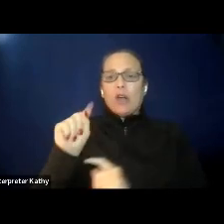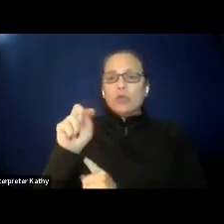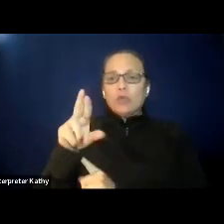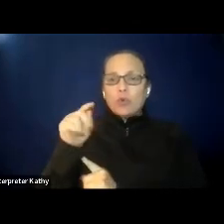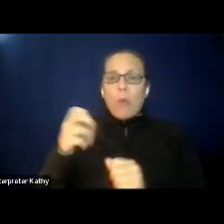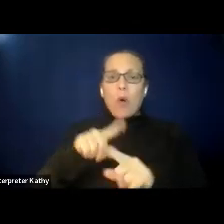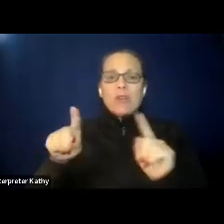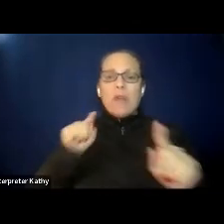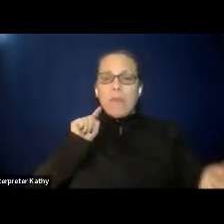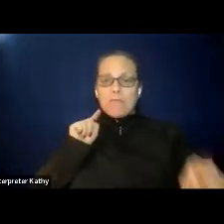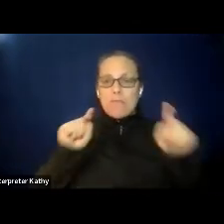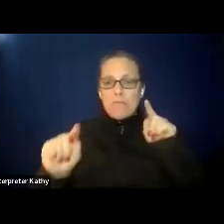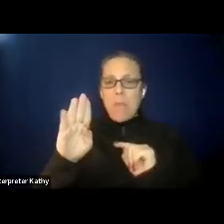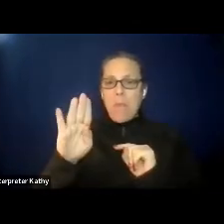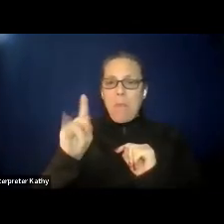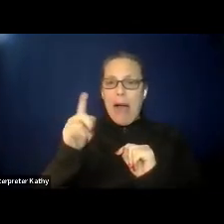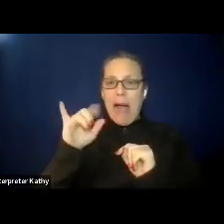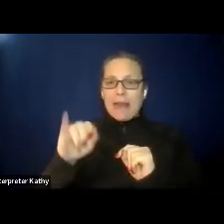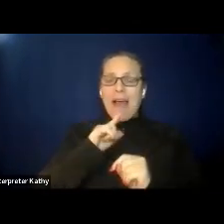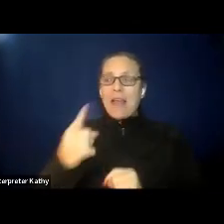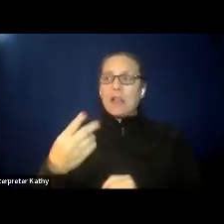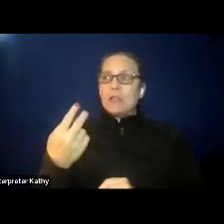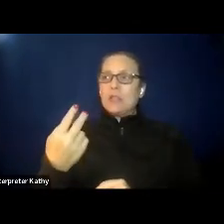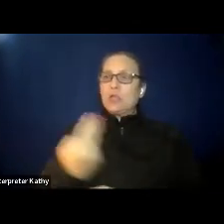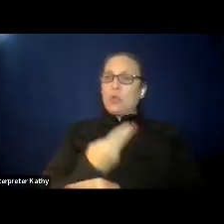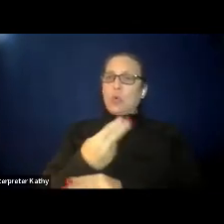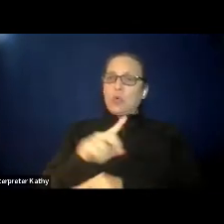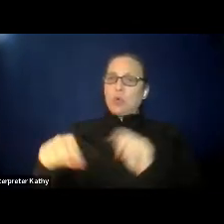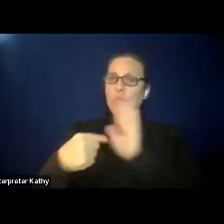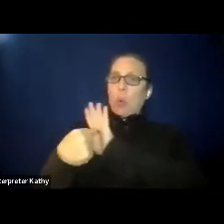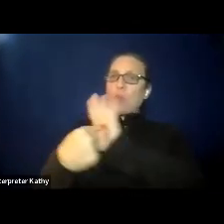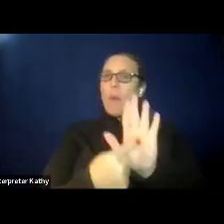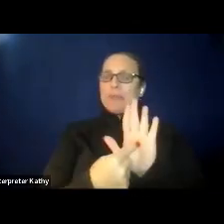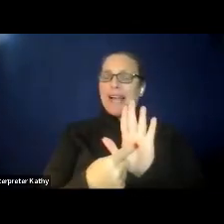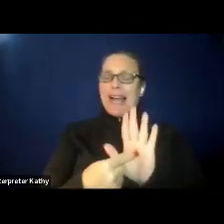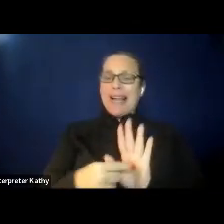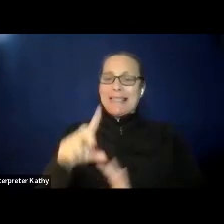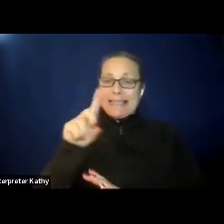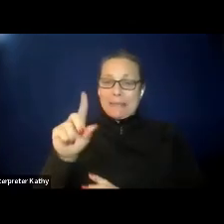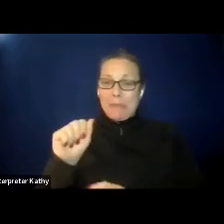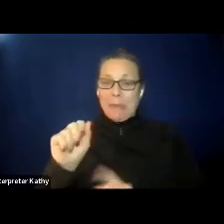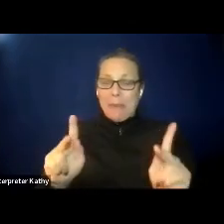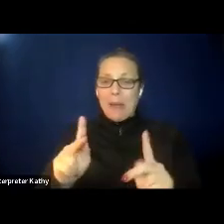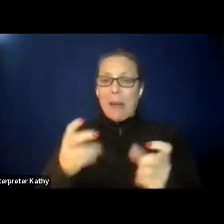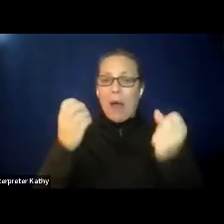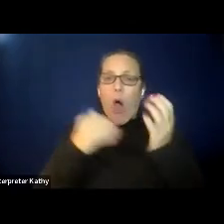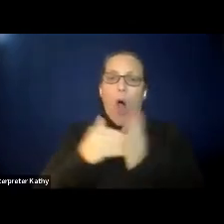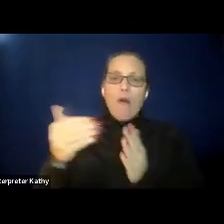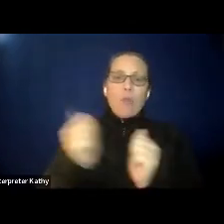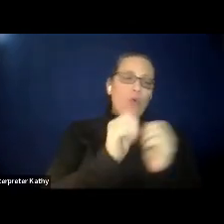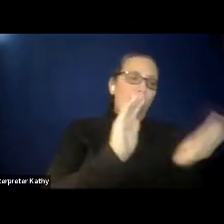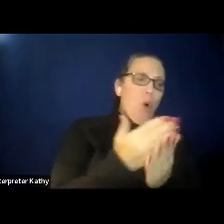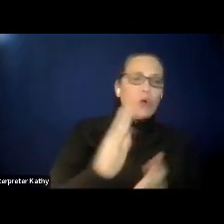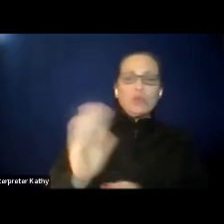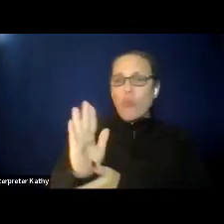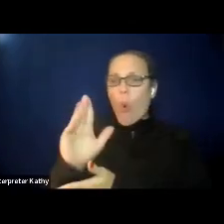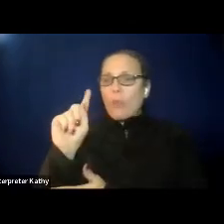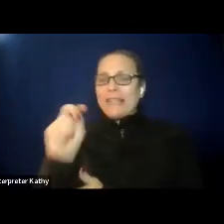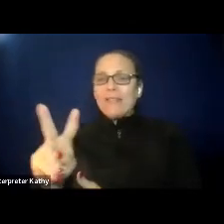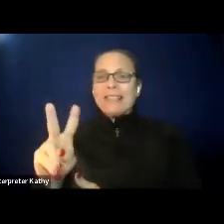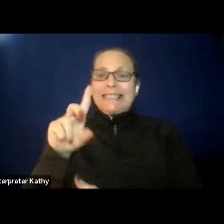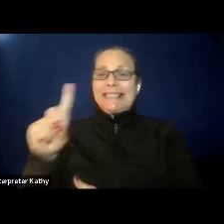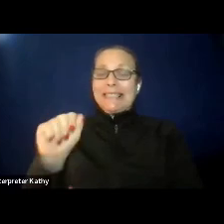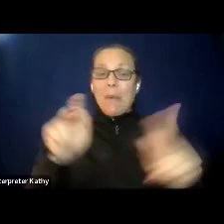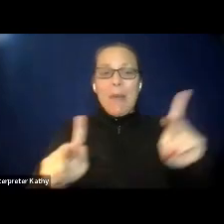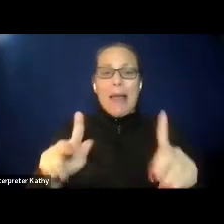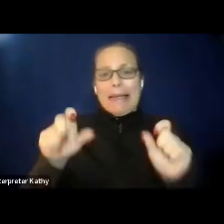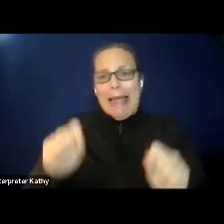as being in library work. There are so